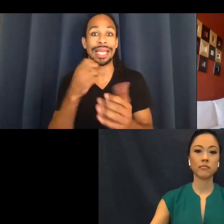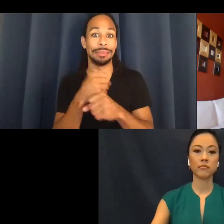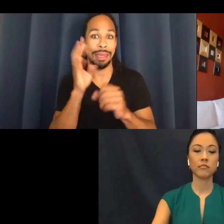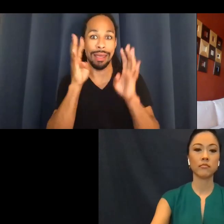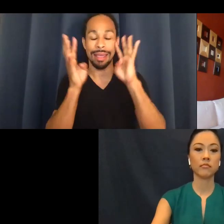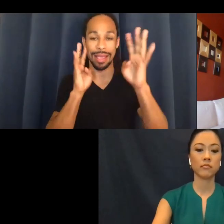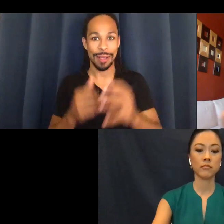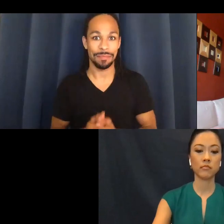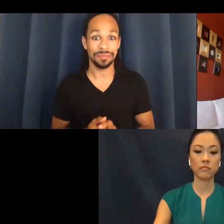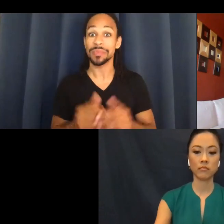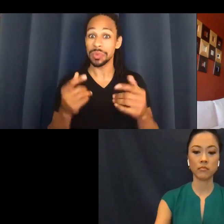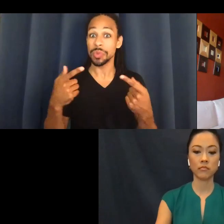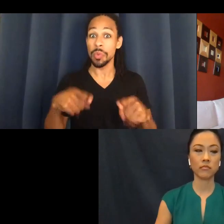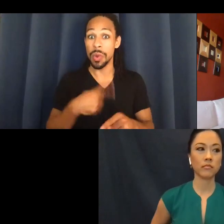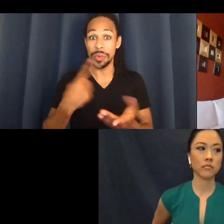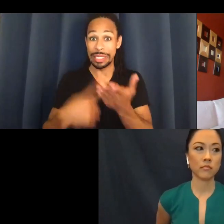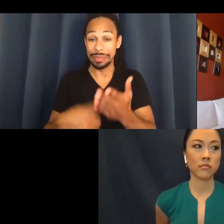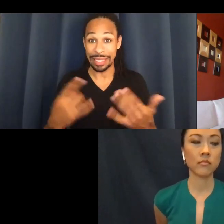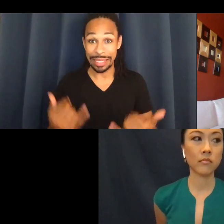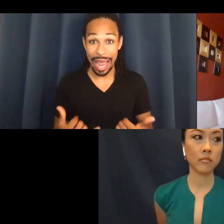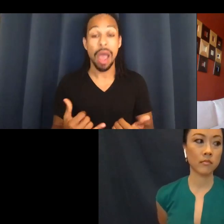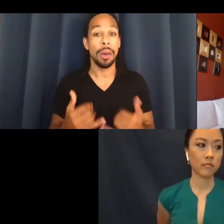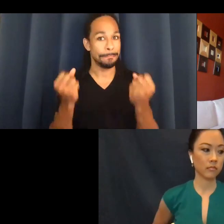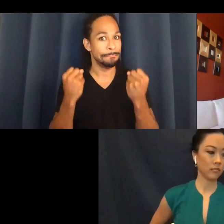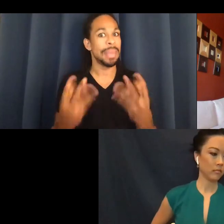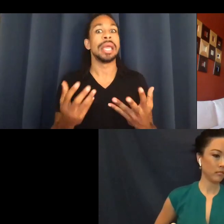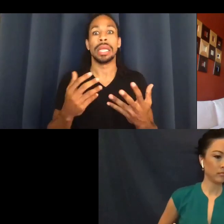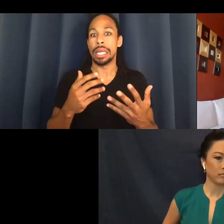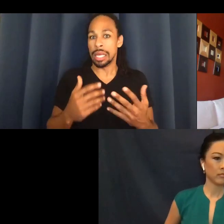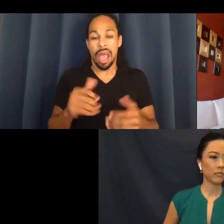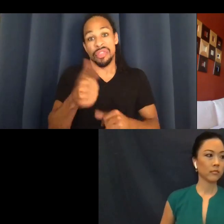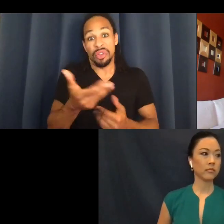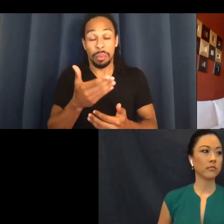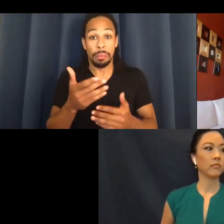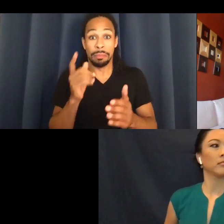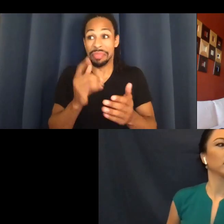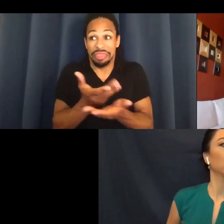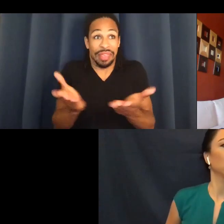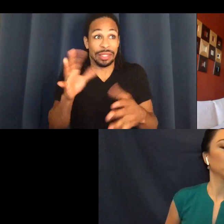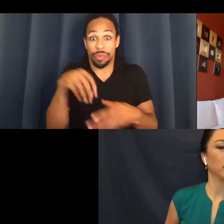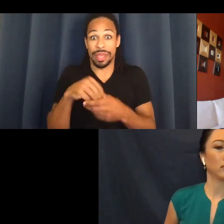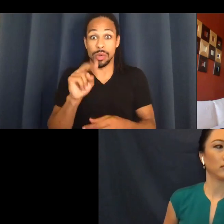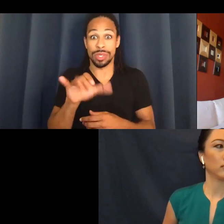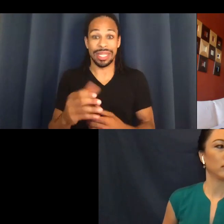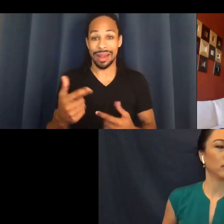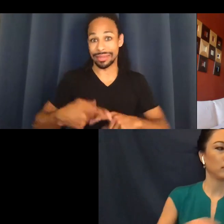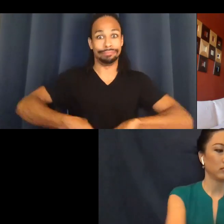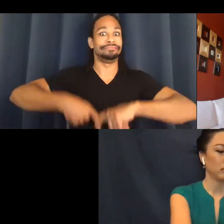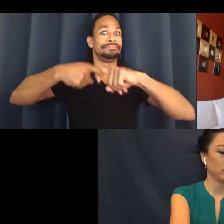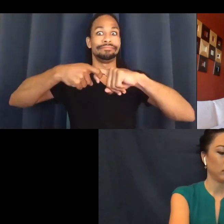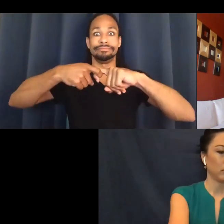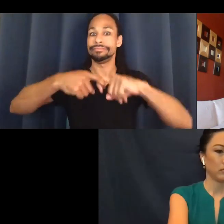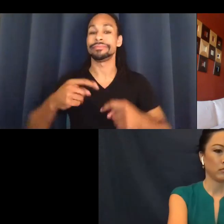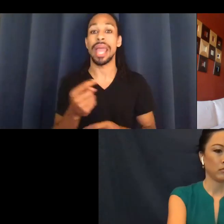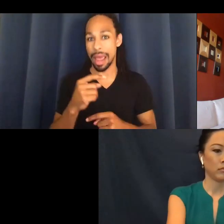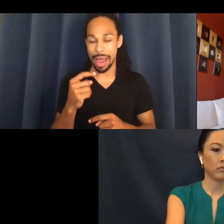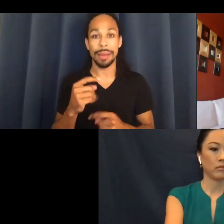have come to a screeching halt. Companies that rely on this earned income are now in